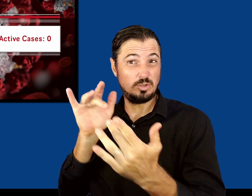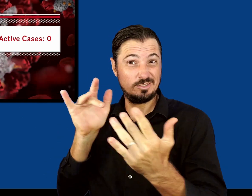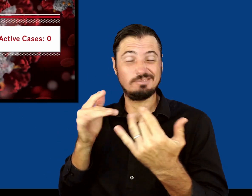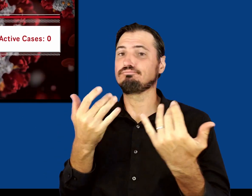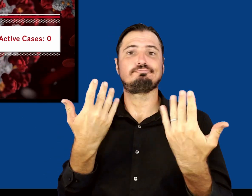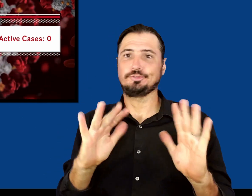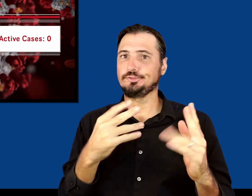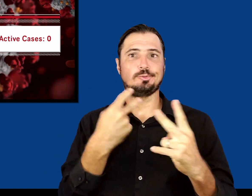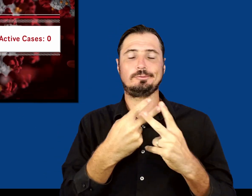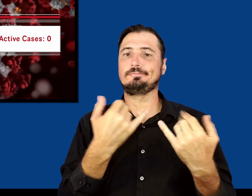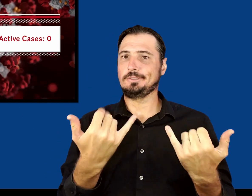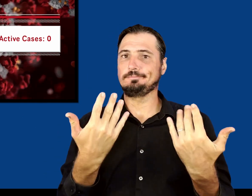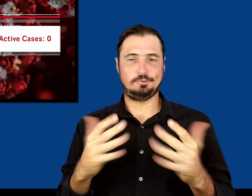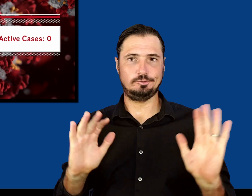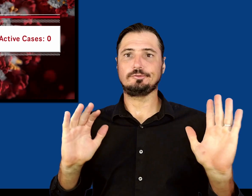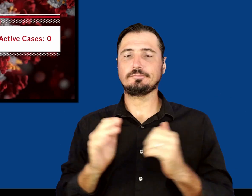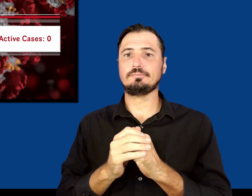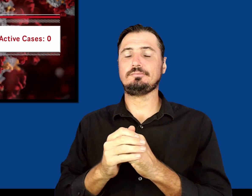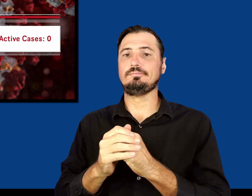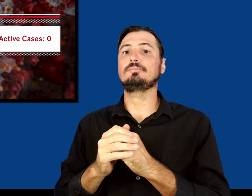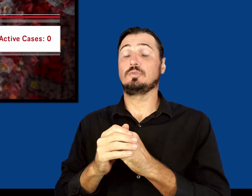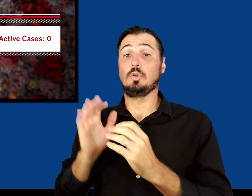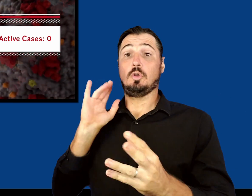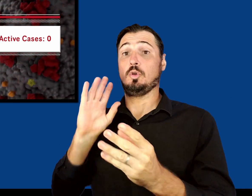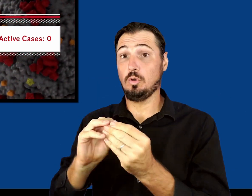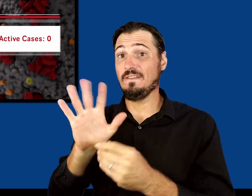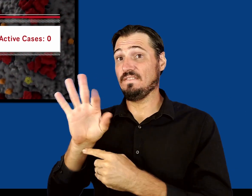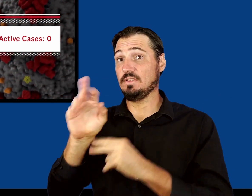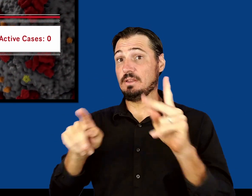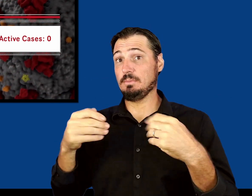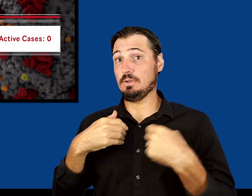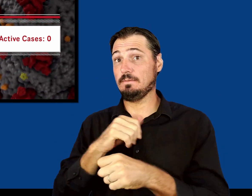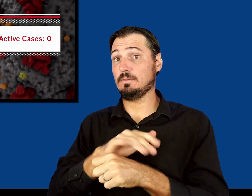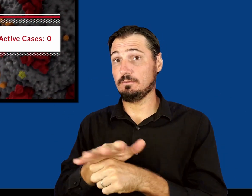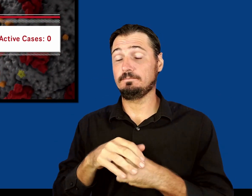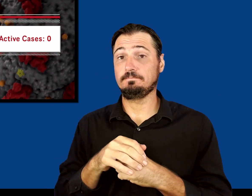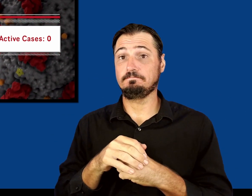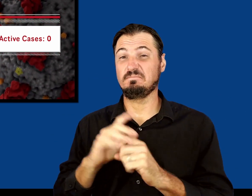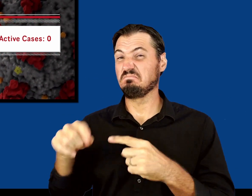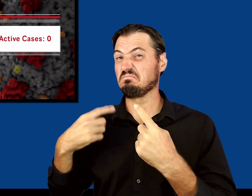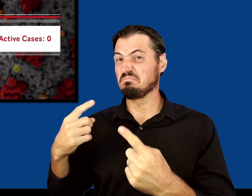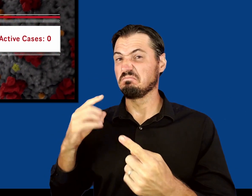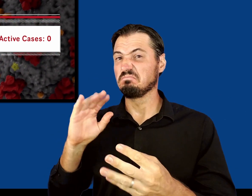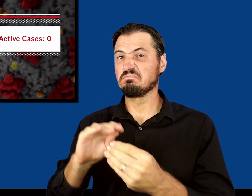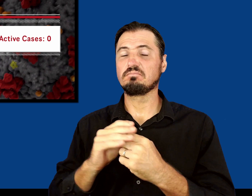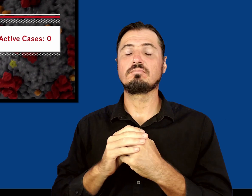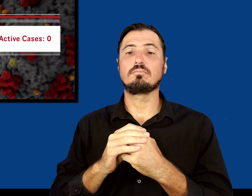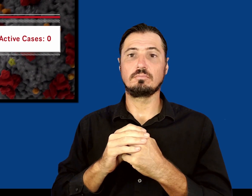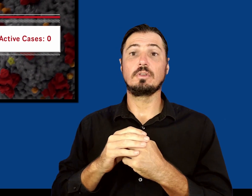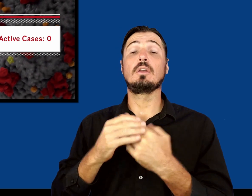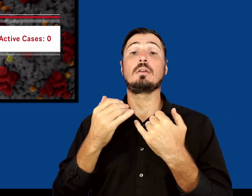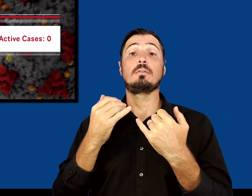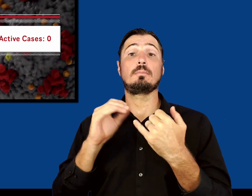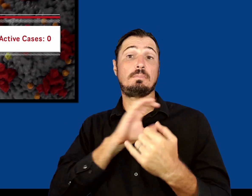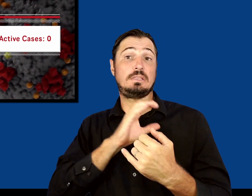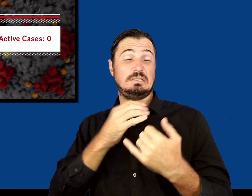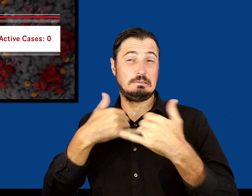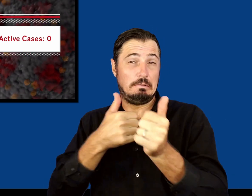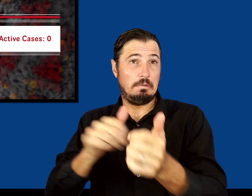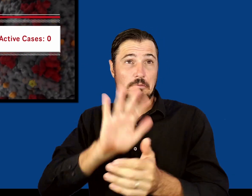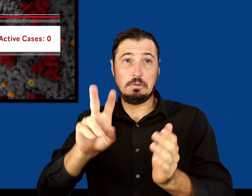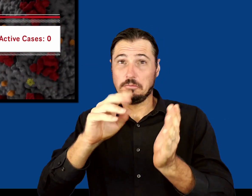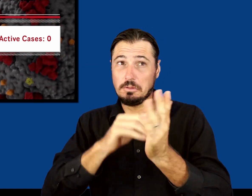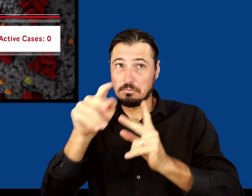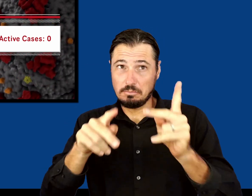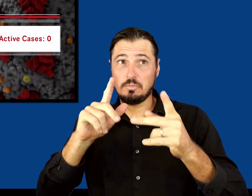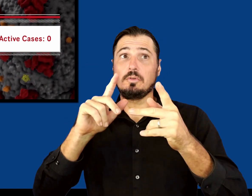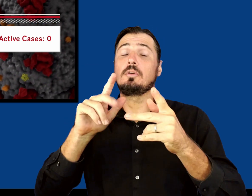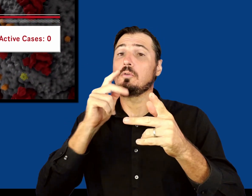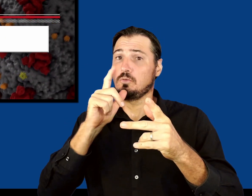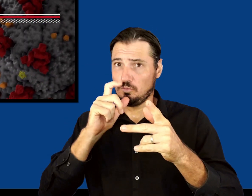Our police department continues to monitor roughly 2,000 people who are in travel-related quarantine. A majority of those are Kaua`i residents who have traveled off-island and returned